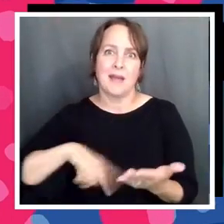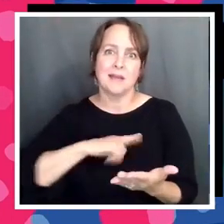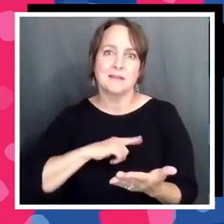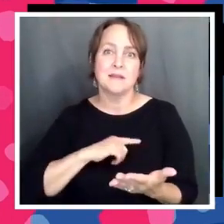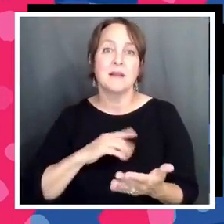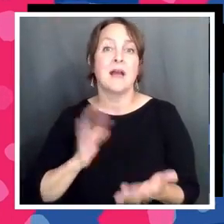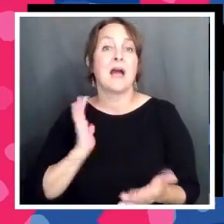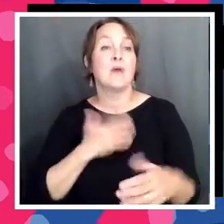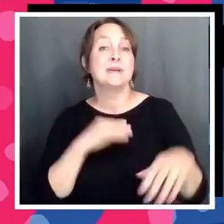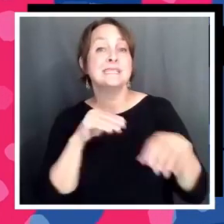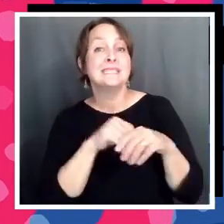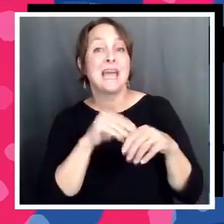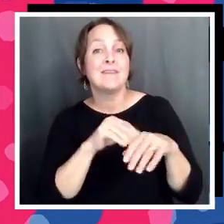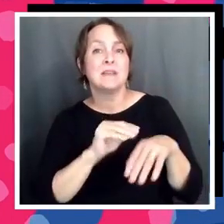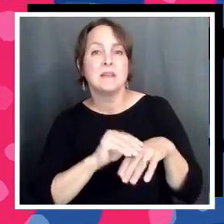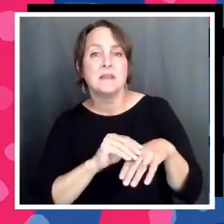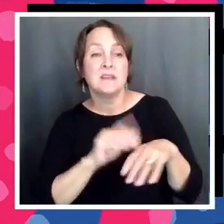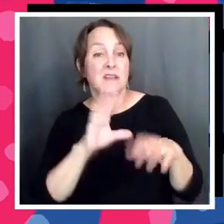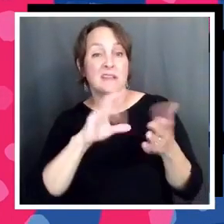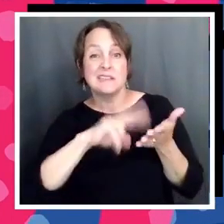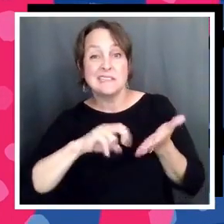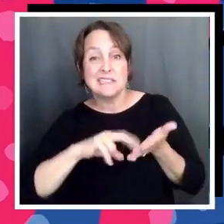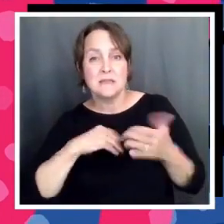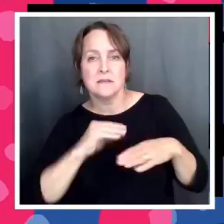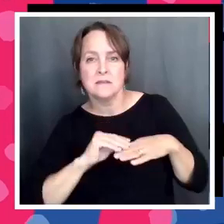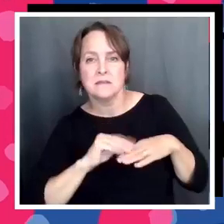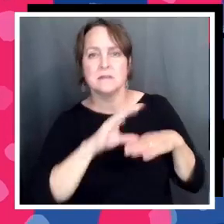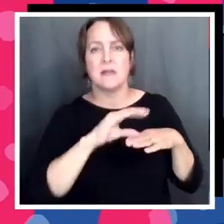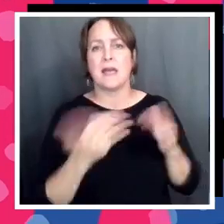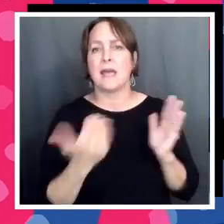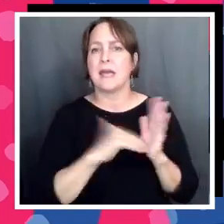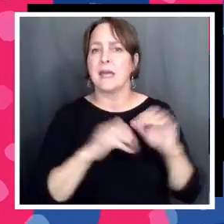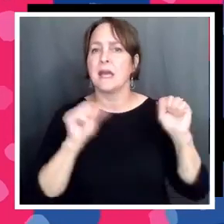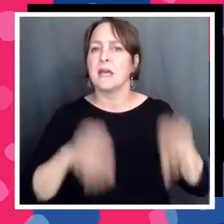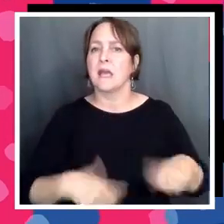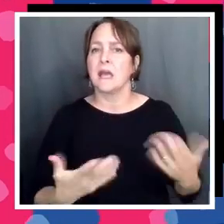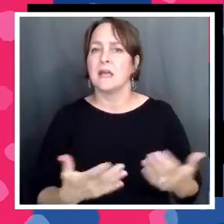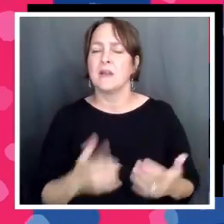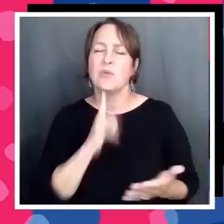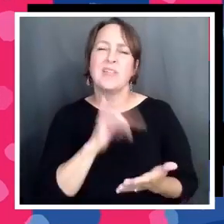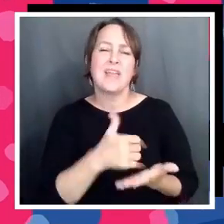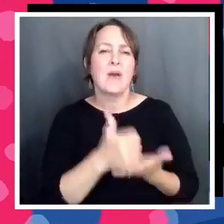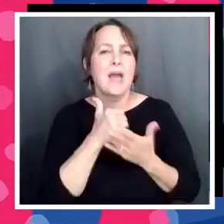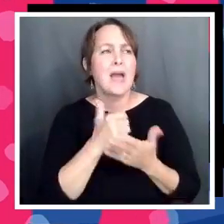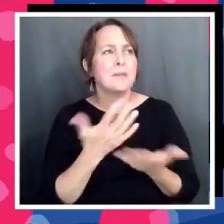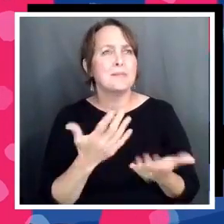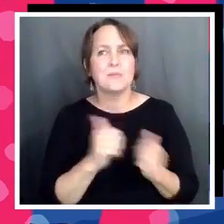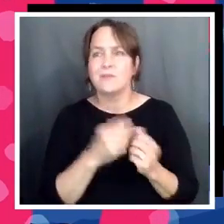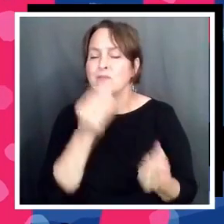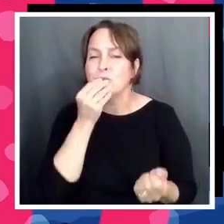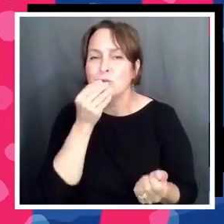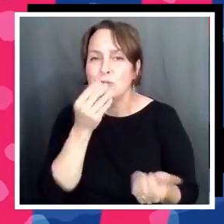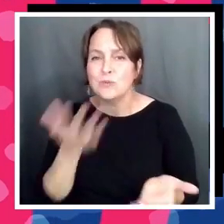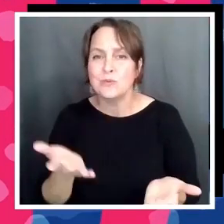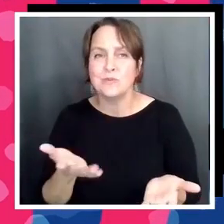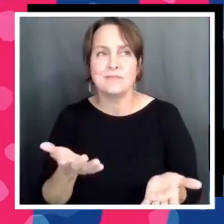PROVIDE TUTORING FOR ARCADES DURING THE PANDEMIC.